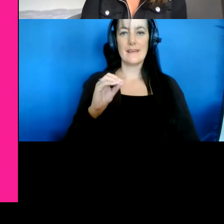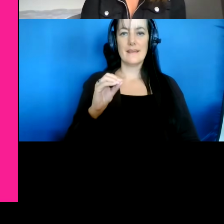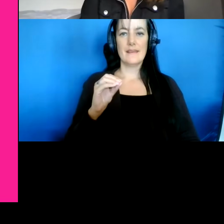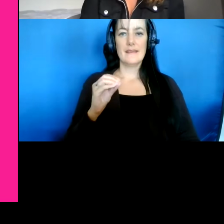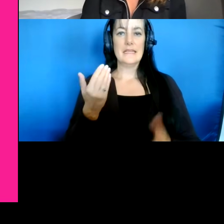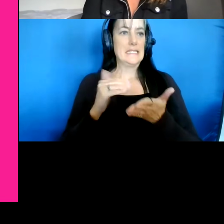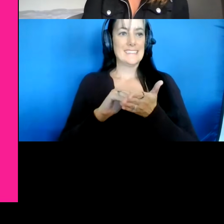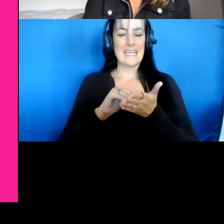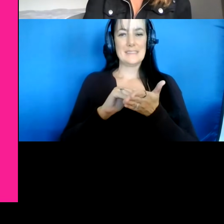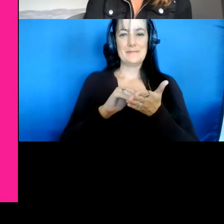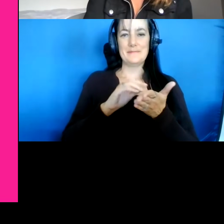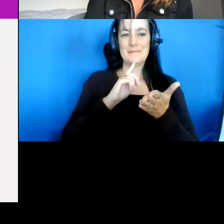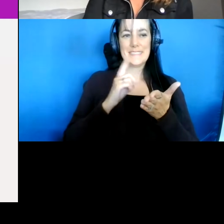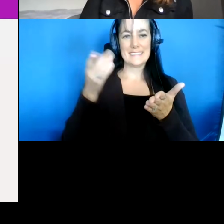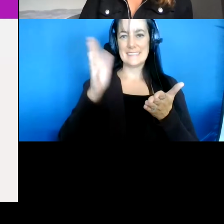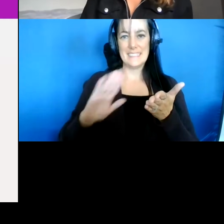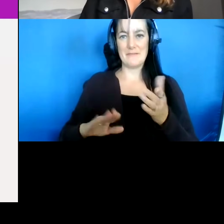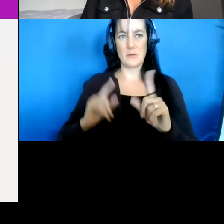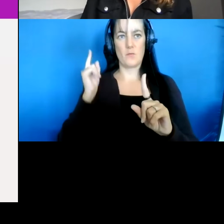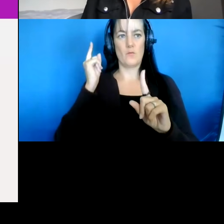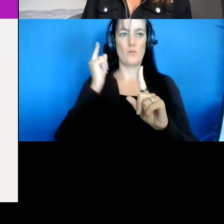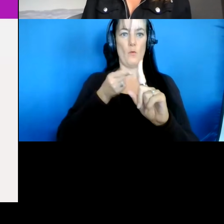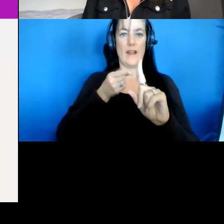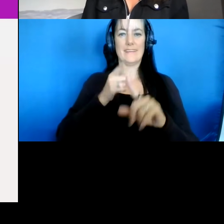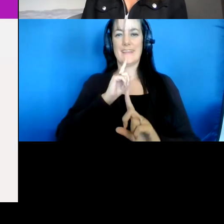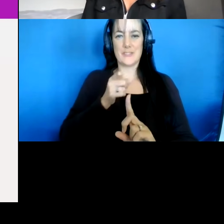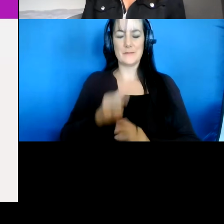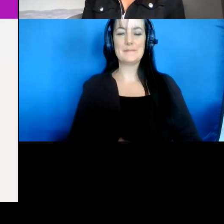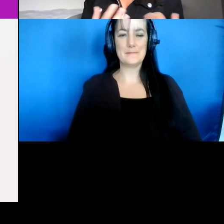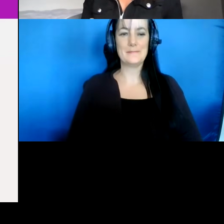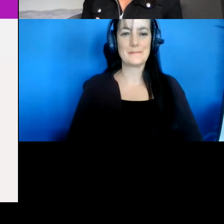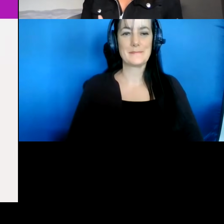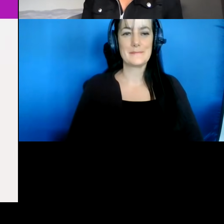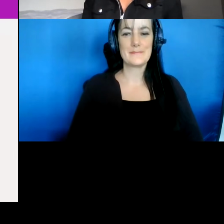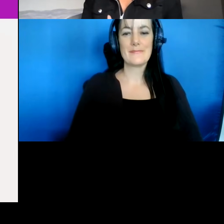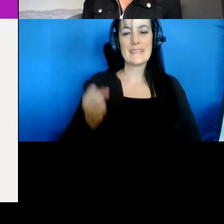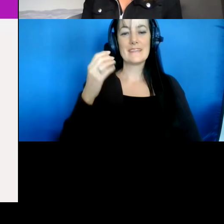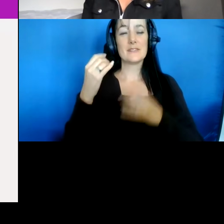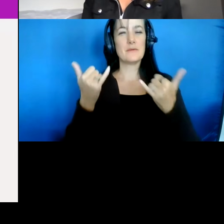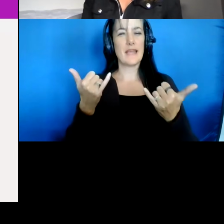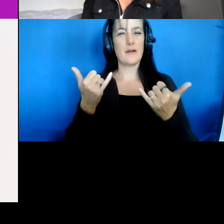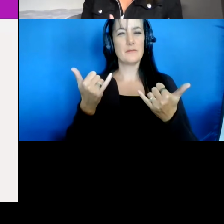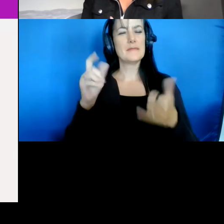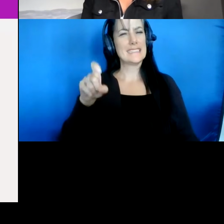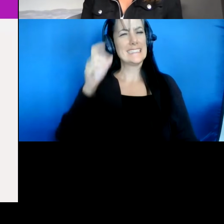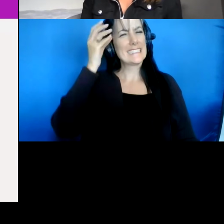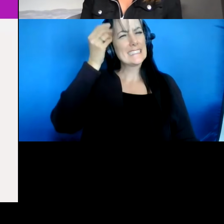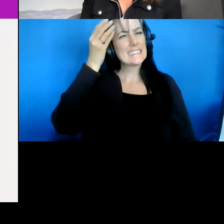we are all individual. So, this brings us to considering people situation. So considering